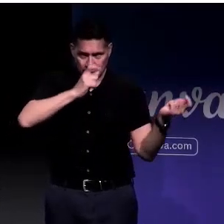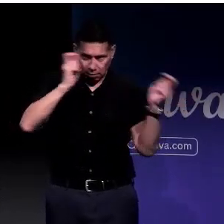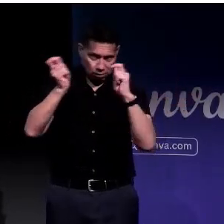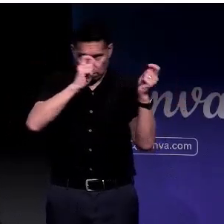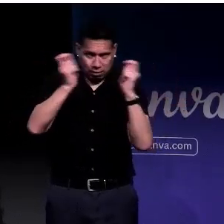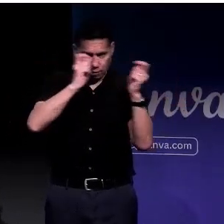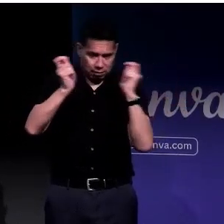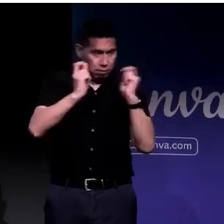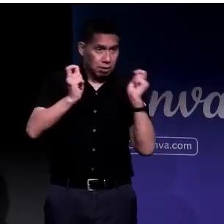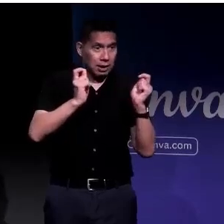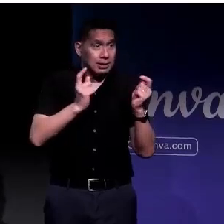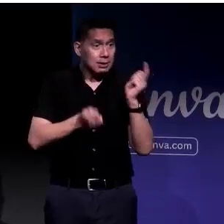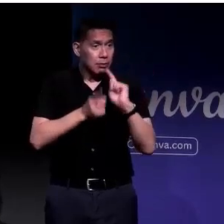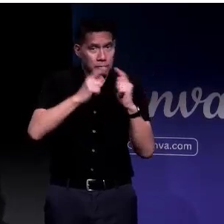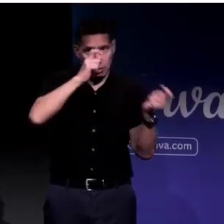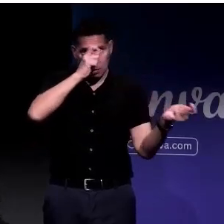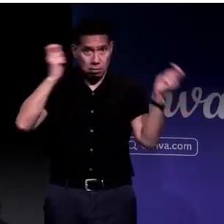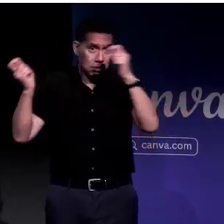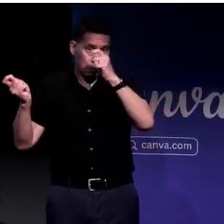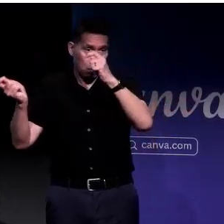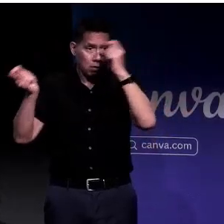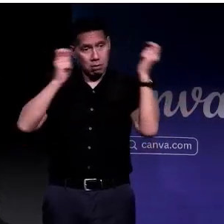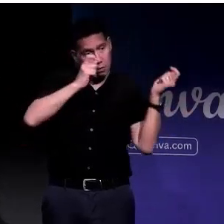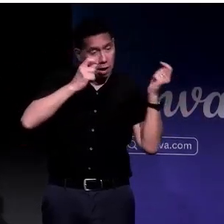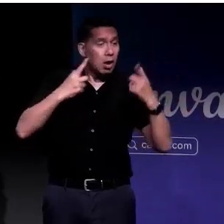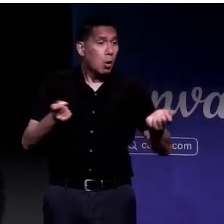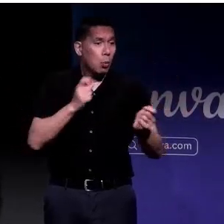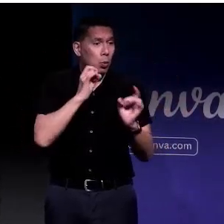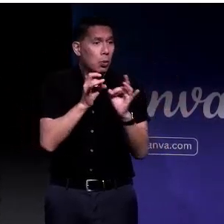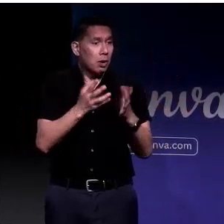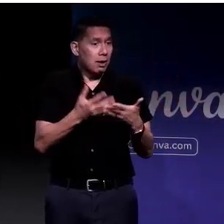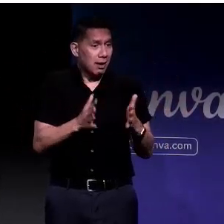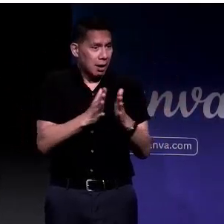Sometimes we change hats. So I'm going to start off with talking about my industry hat.